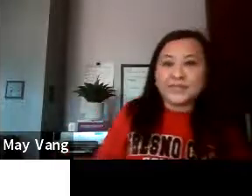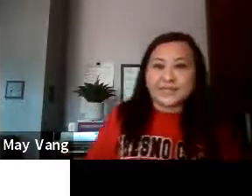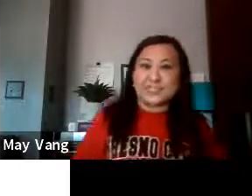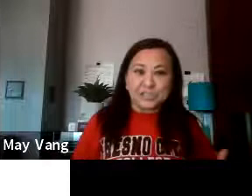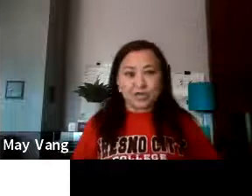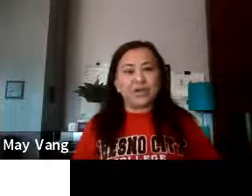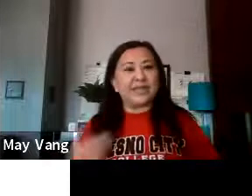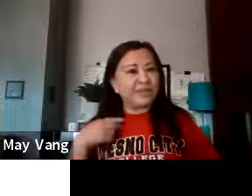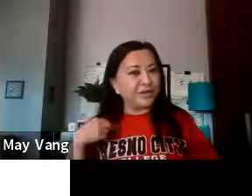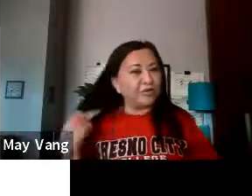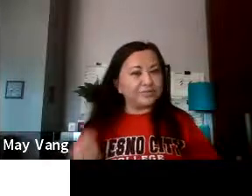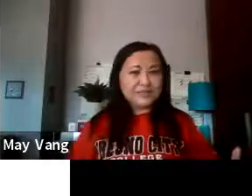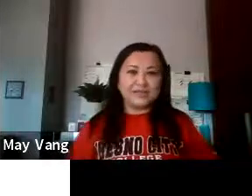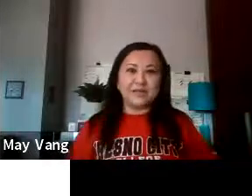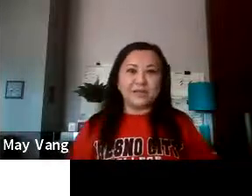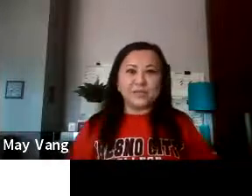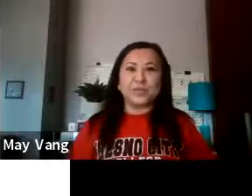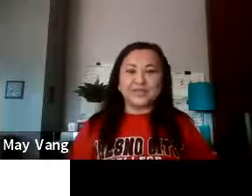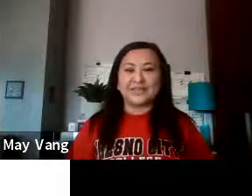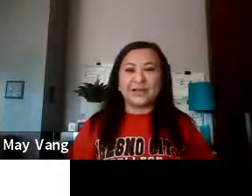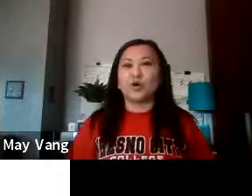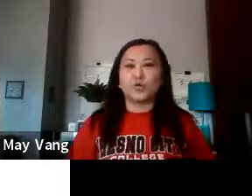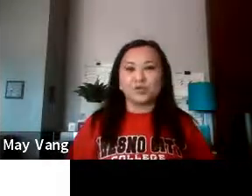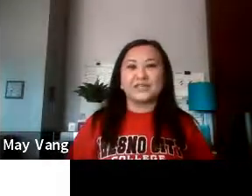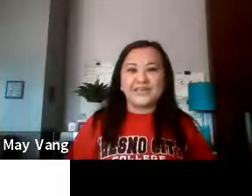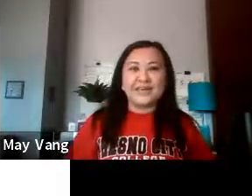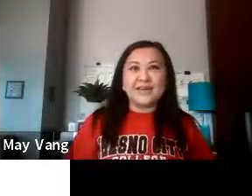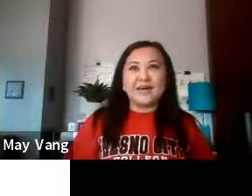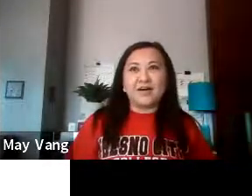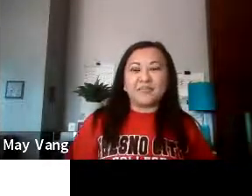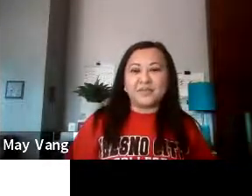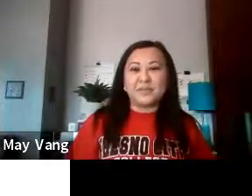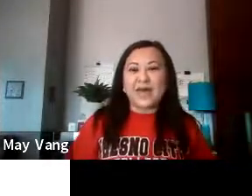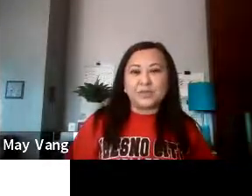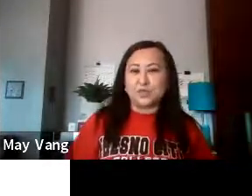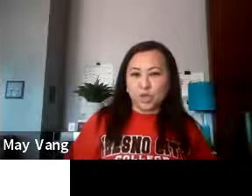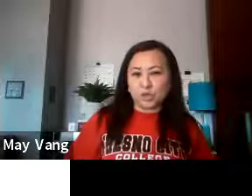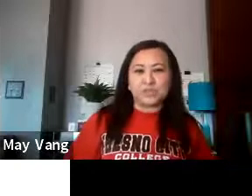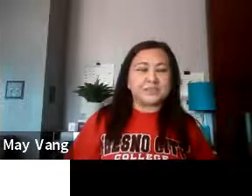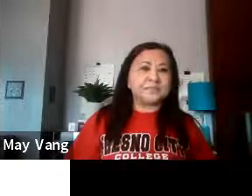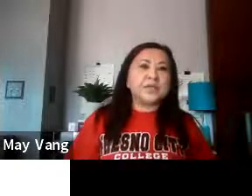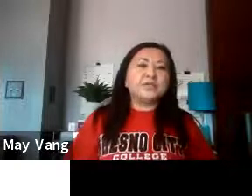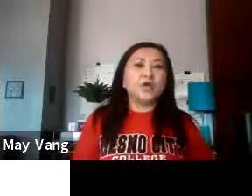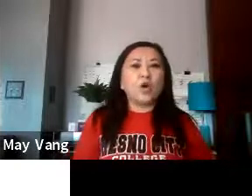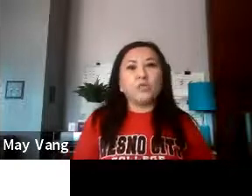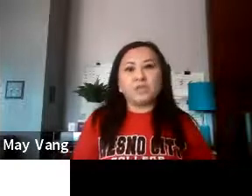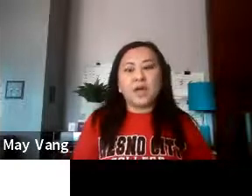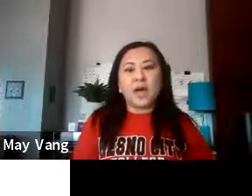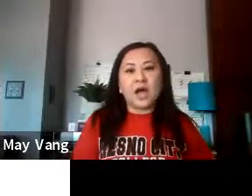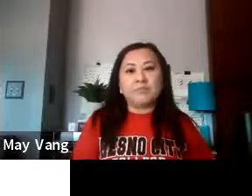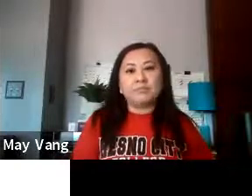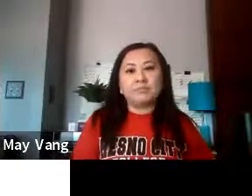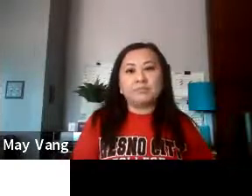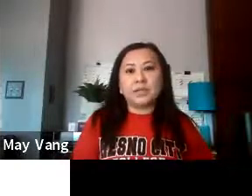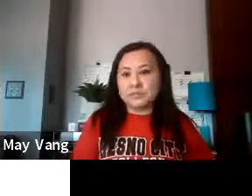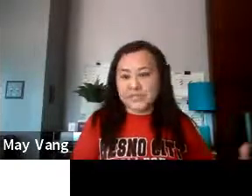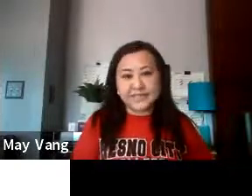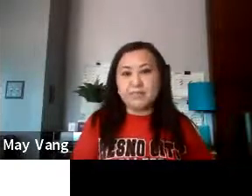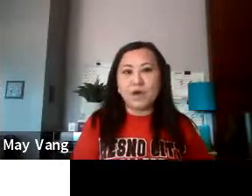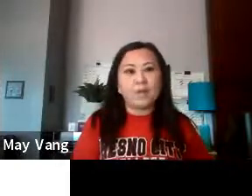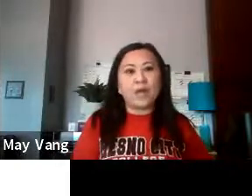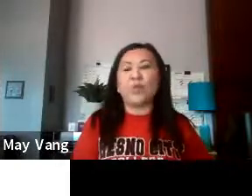contact the teacher. And, you know, it was just wasn't like a culturally, something that I would do culturally. So the test came up, I